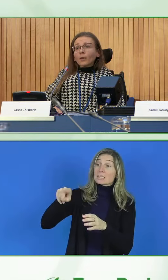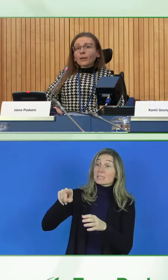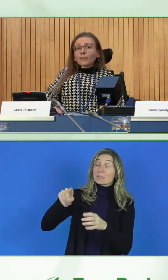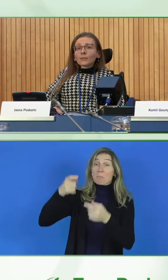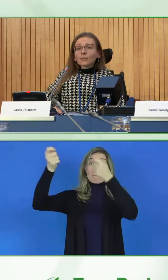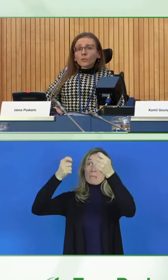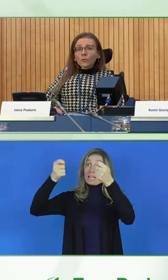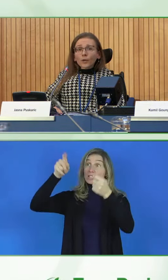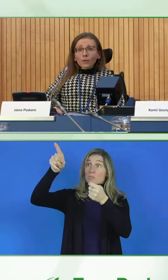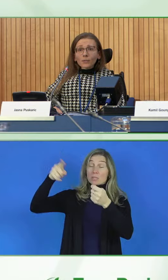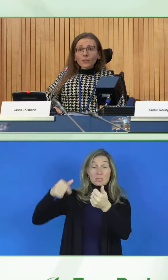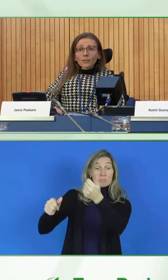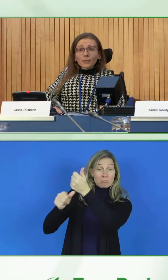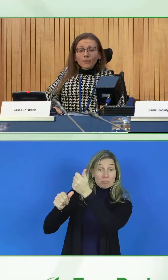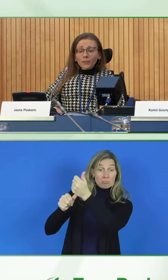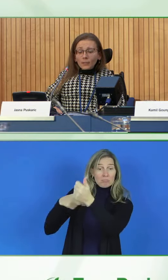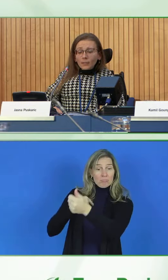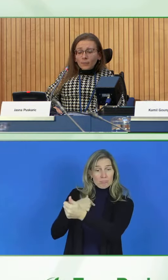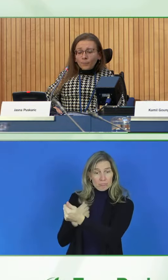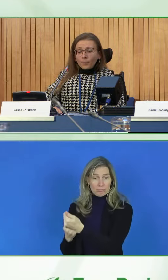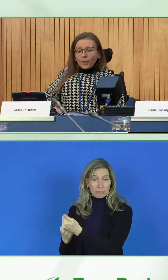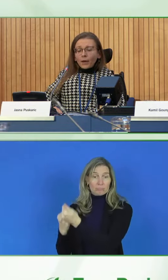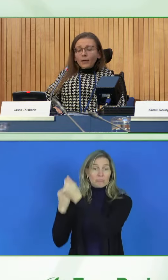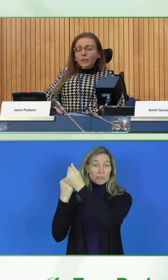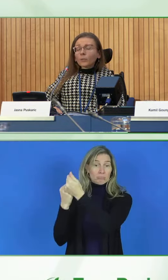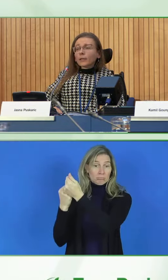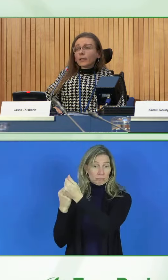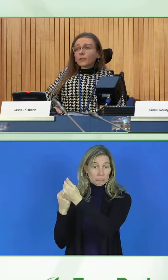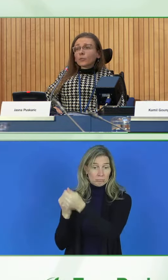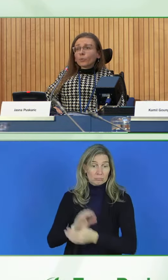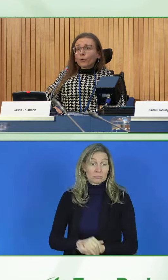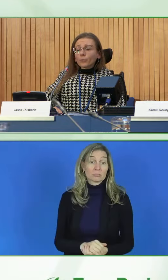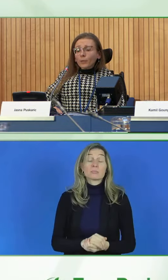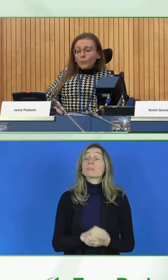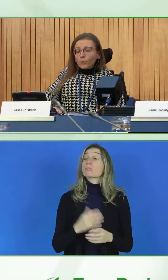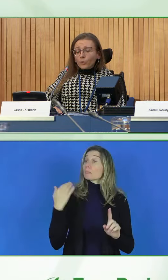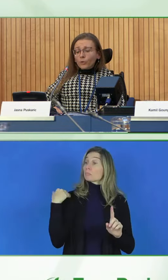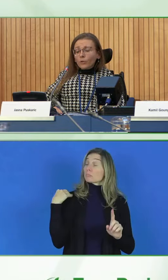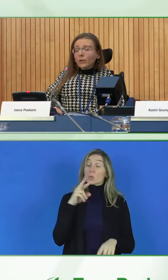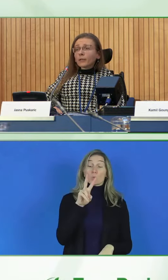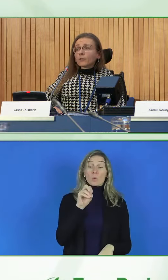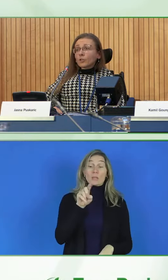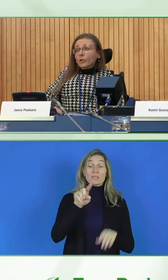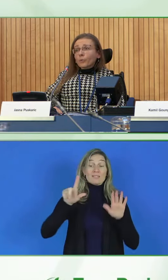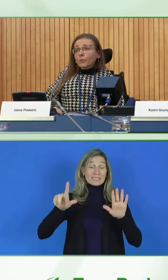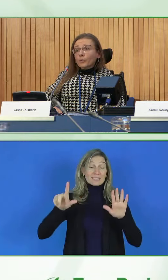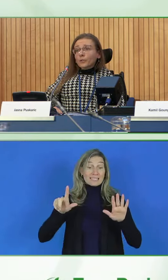And since 2017, I am elected board member and chairperson.